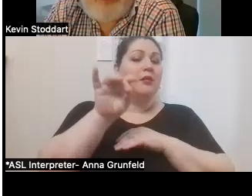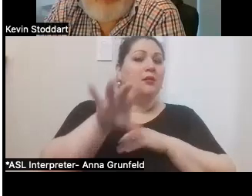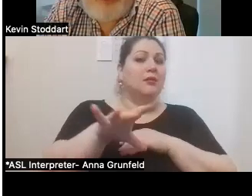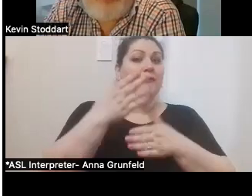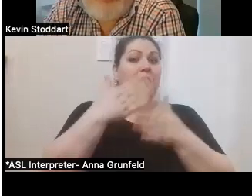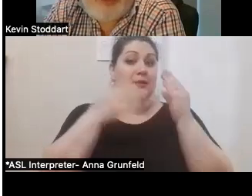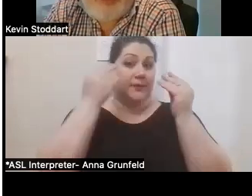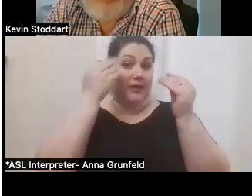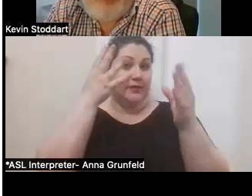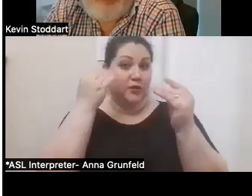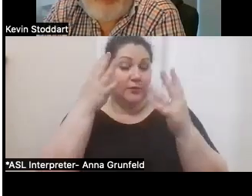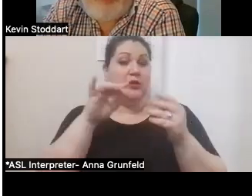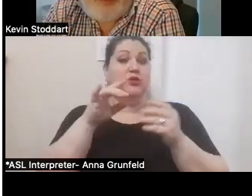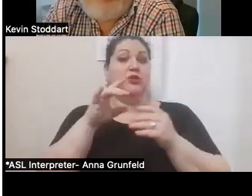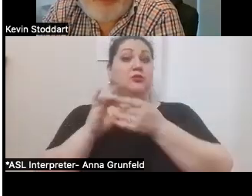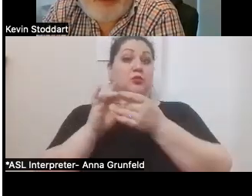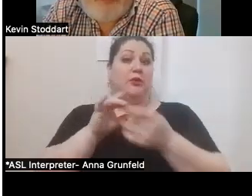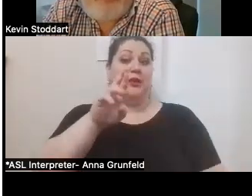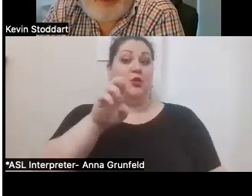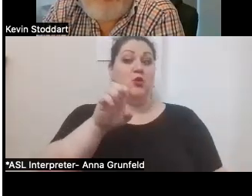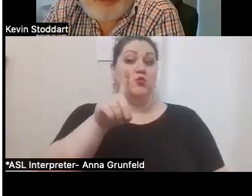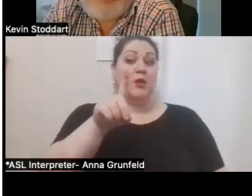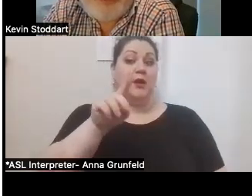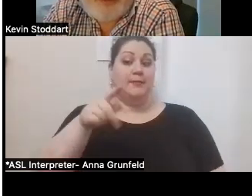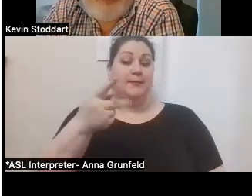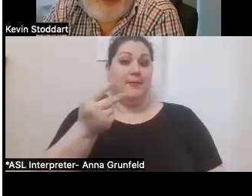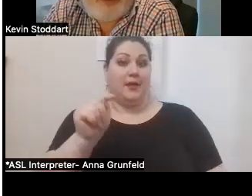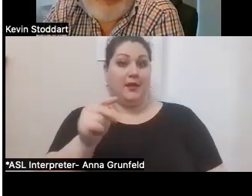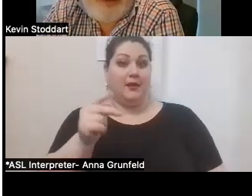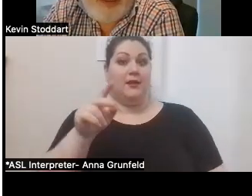You can look that up on our website or redpathcenter.ca.